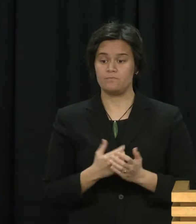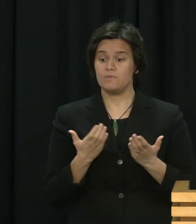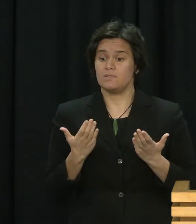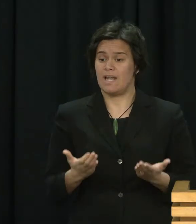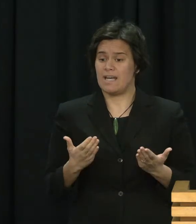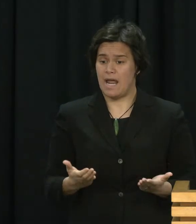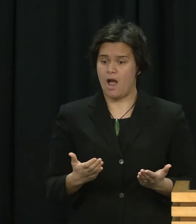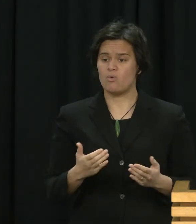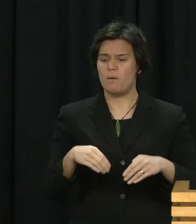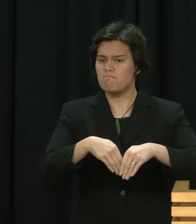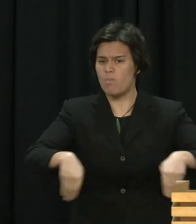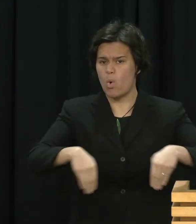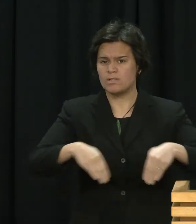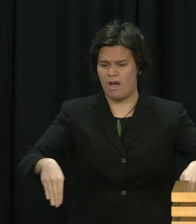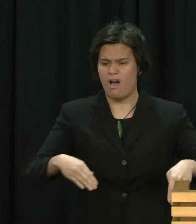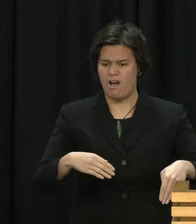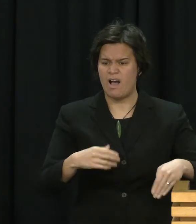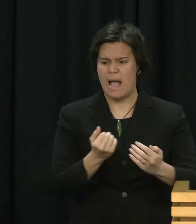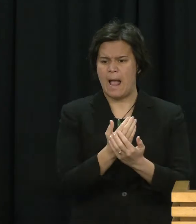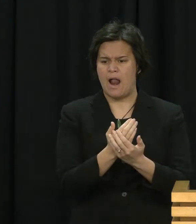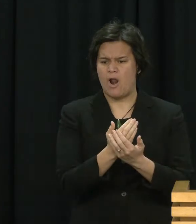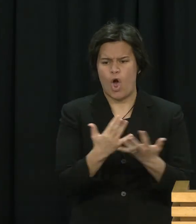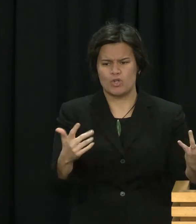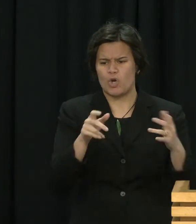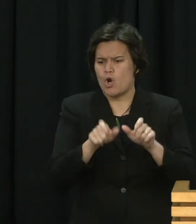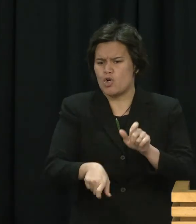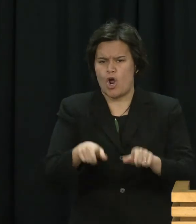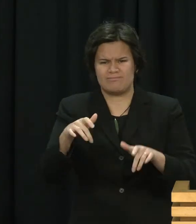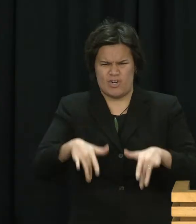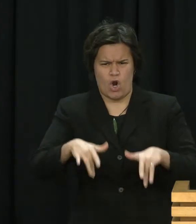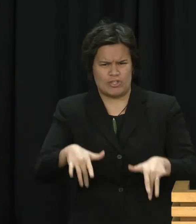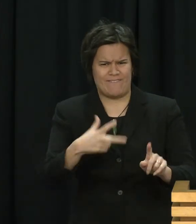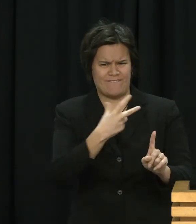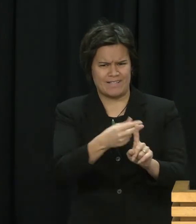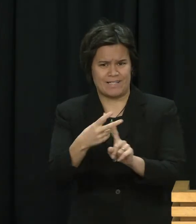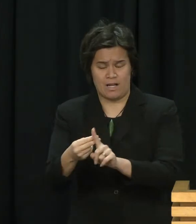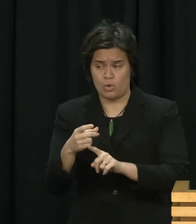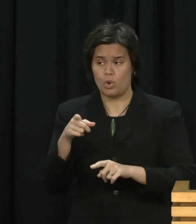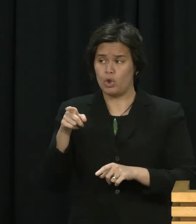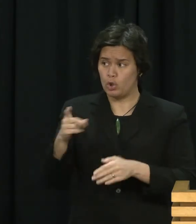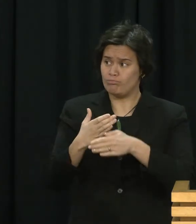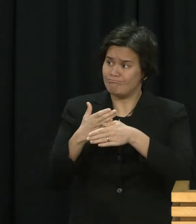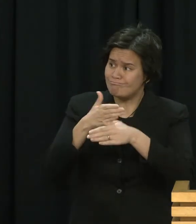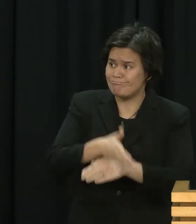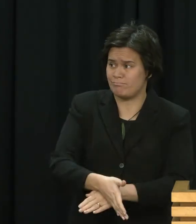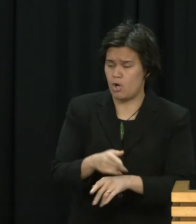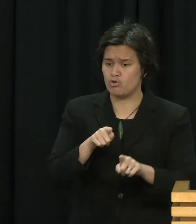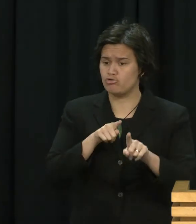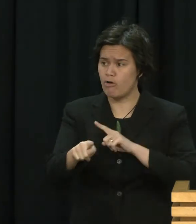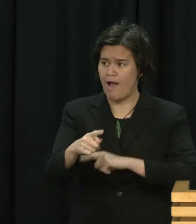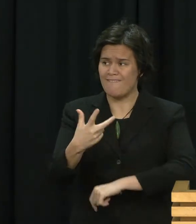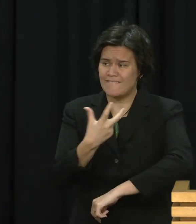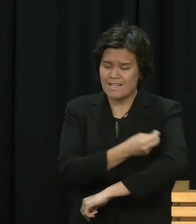to reach out to them? It's not mandatory to be vaccinated to work at the border at the moment? Some of them are